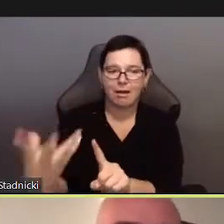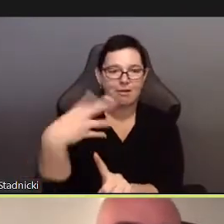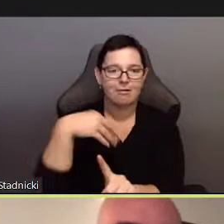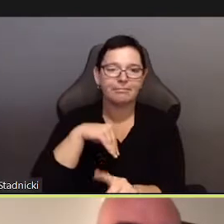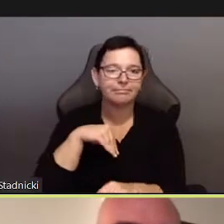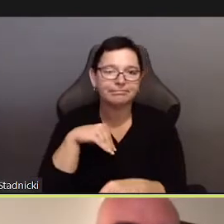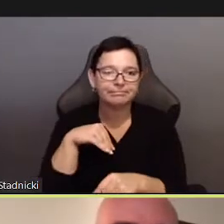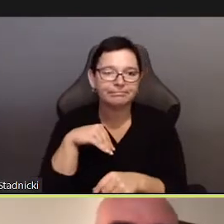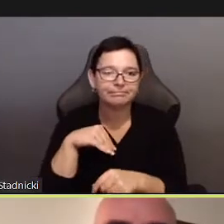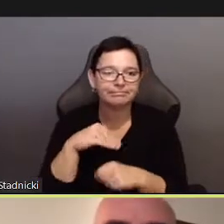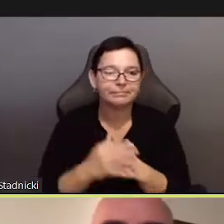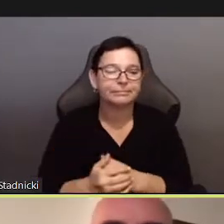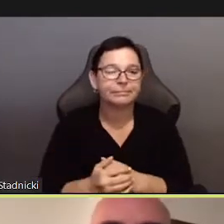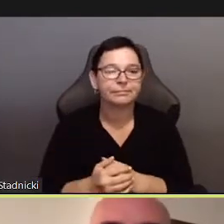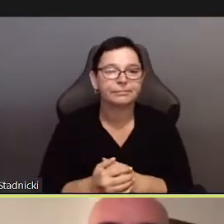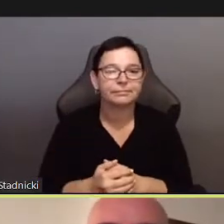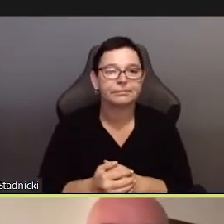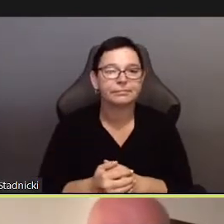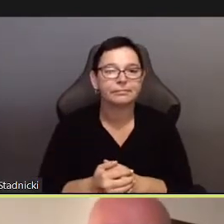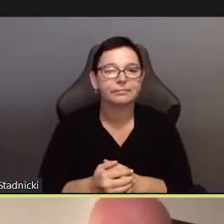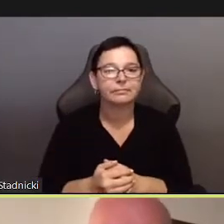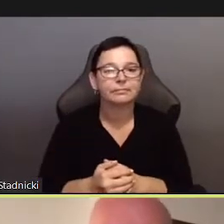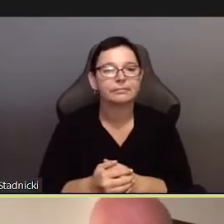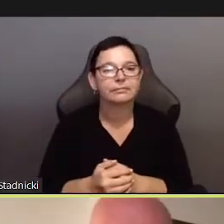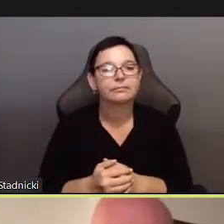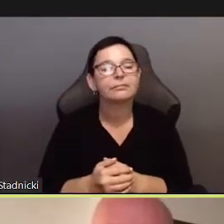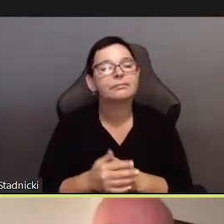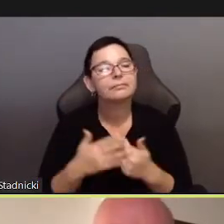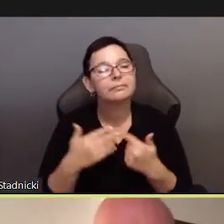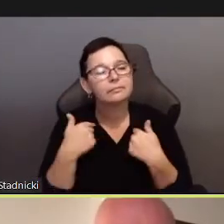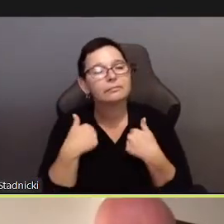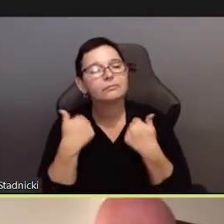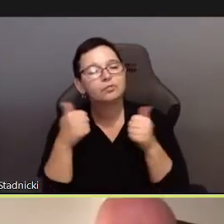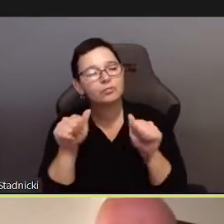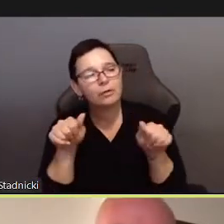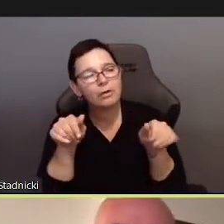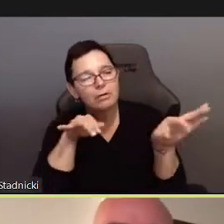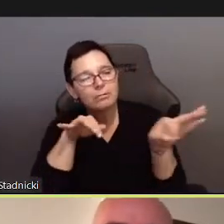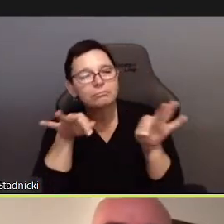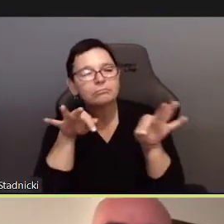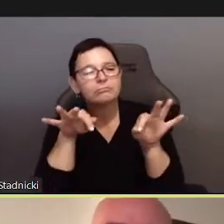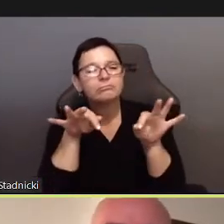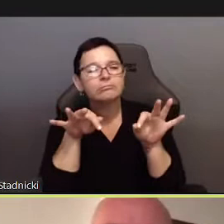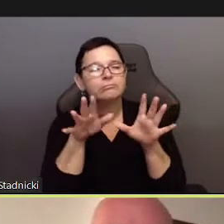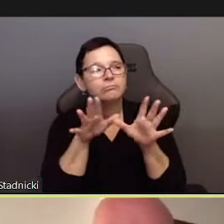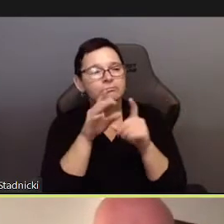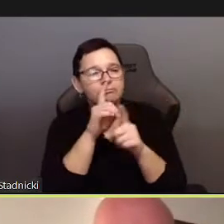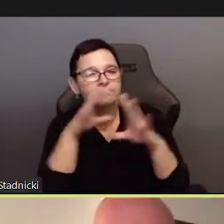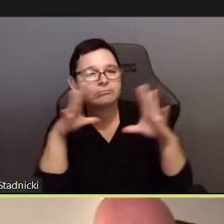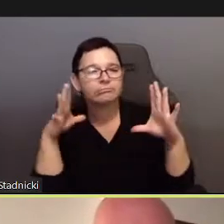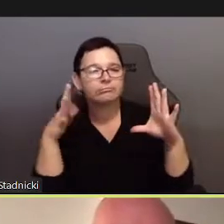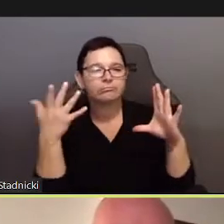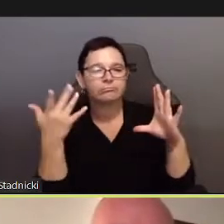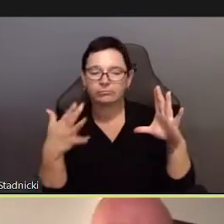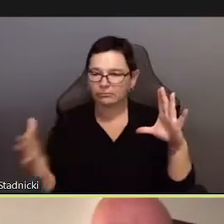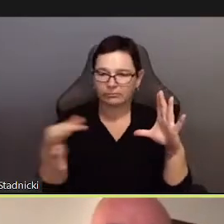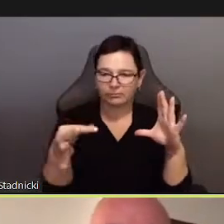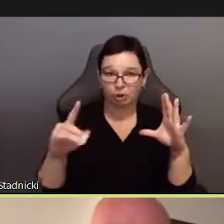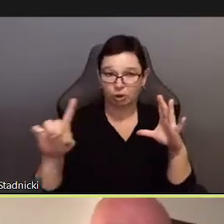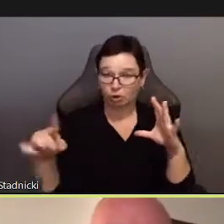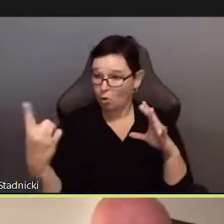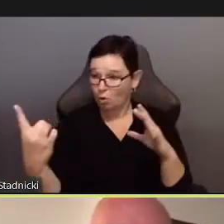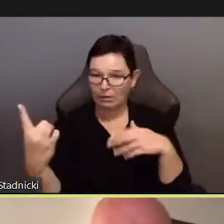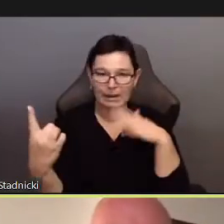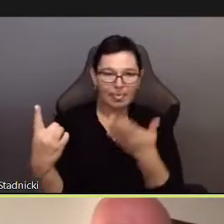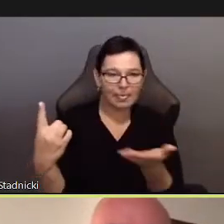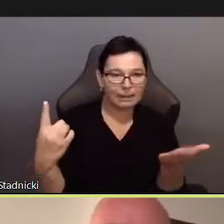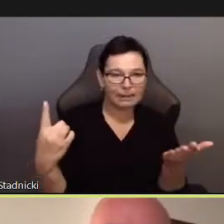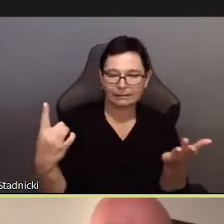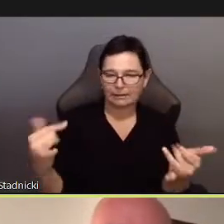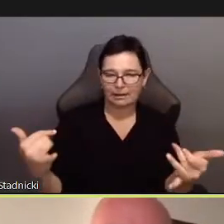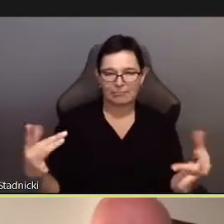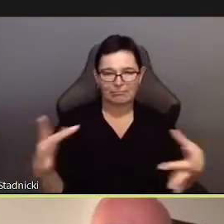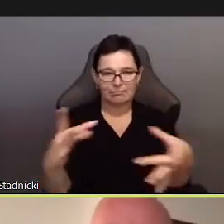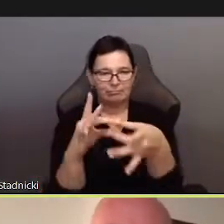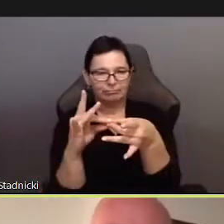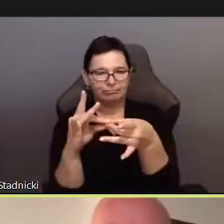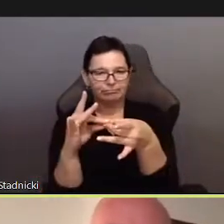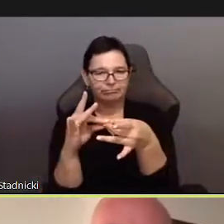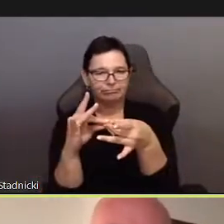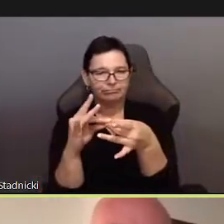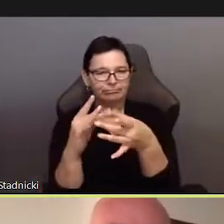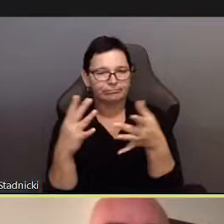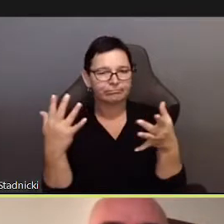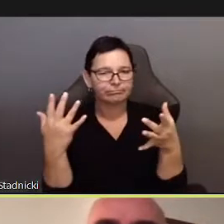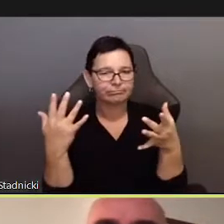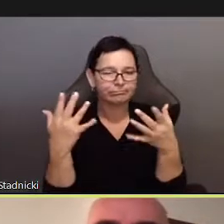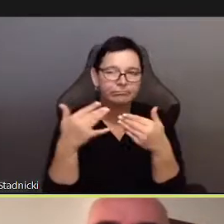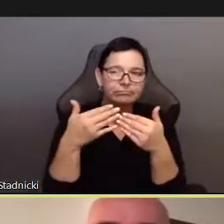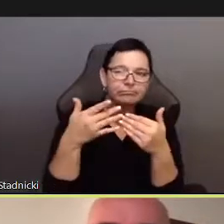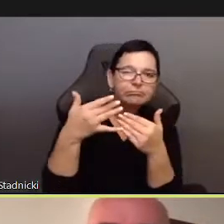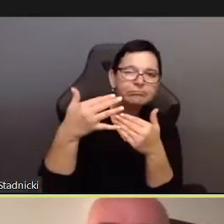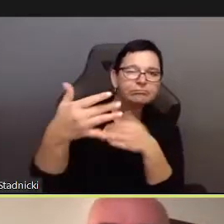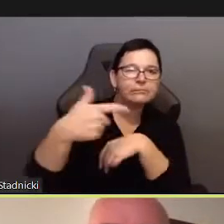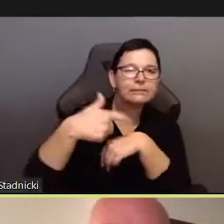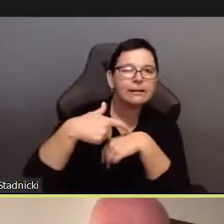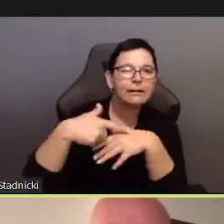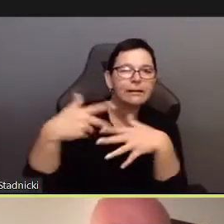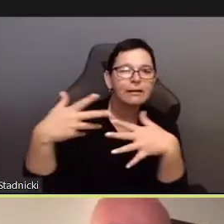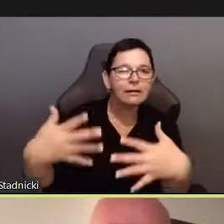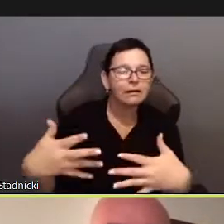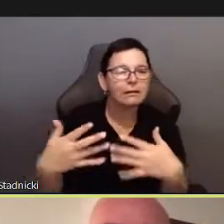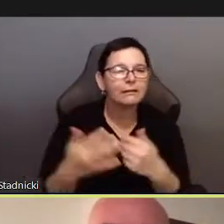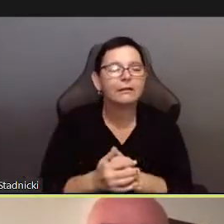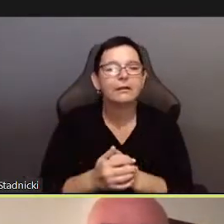The attention to the unlived is the life of the contemporary.